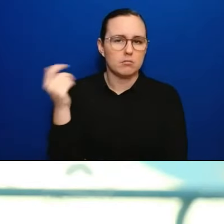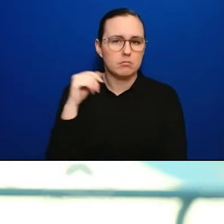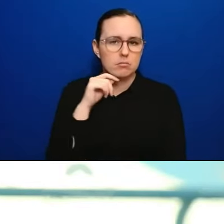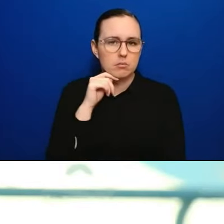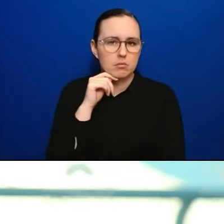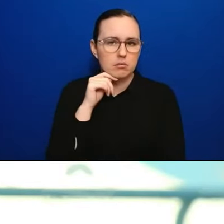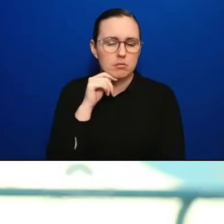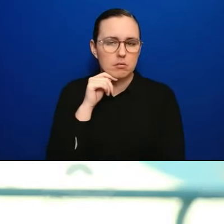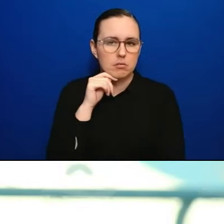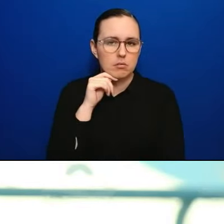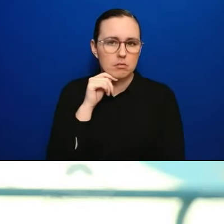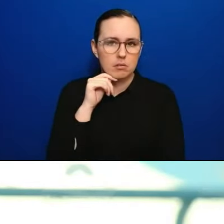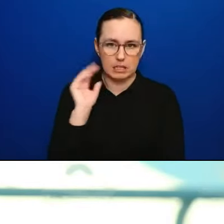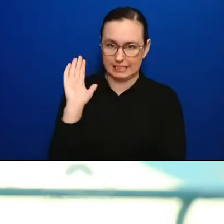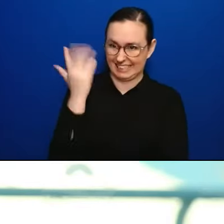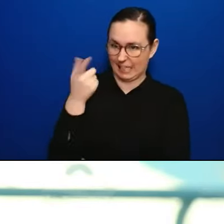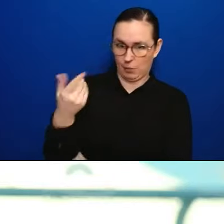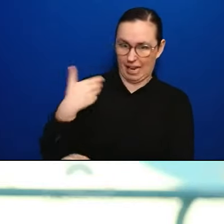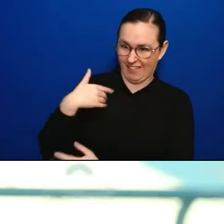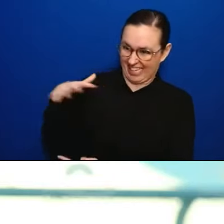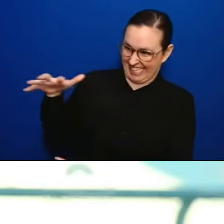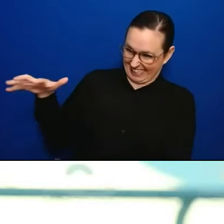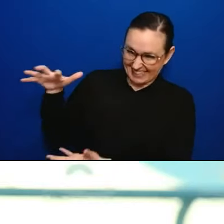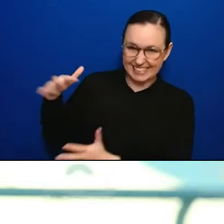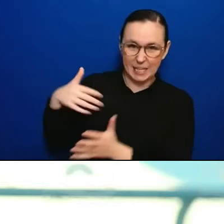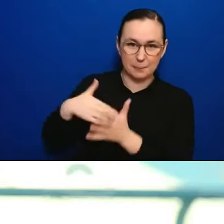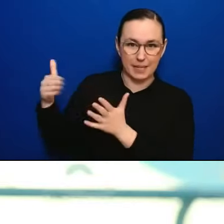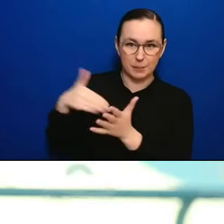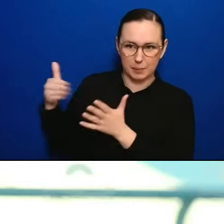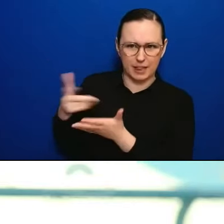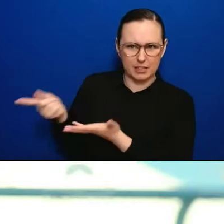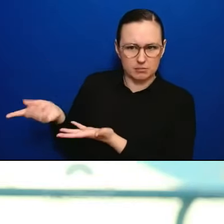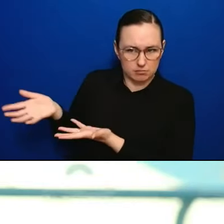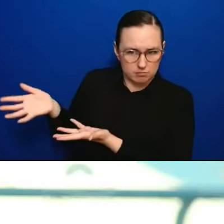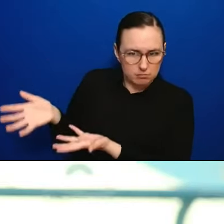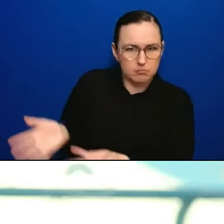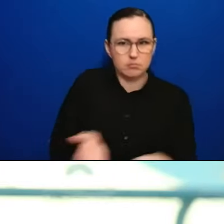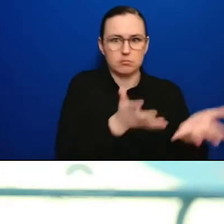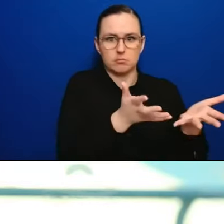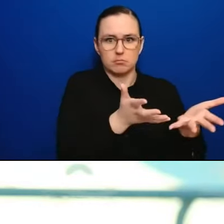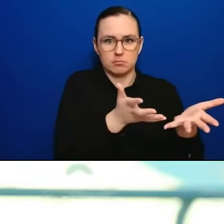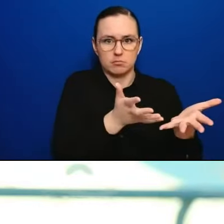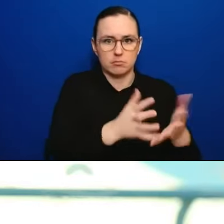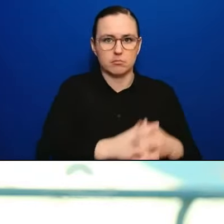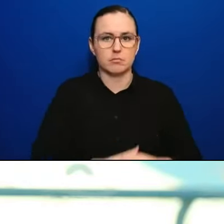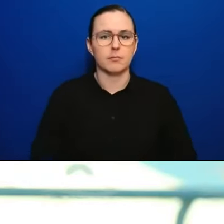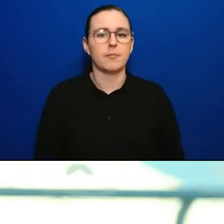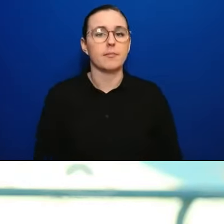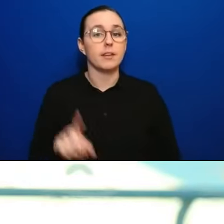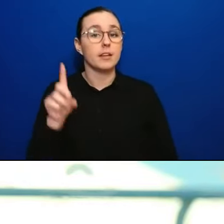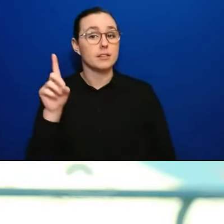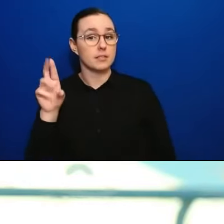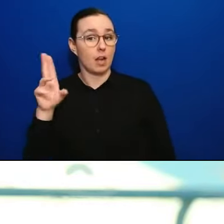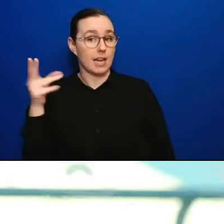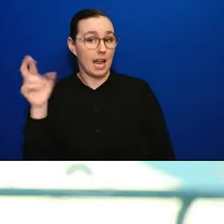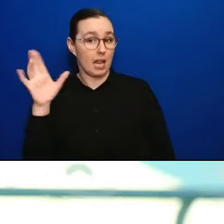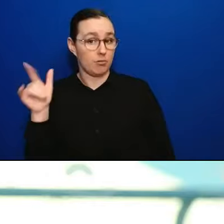places where people want to access them and people are really scratching their heads about why they can't be more